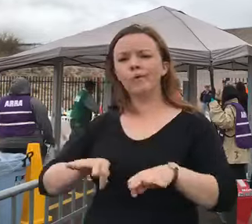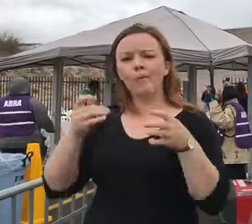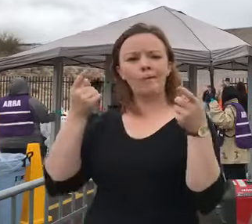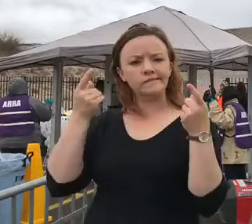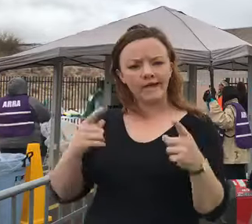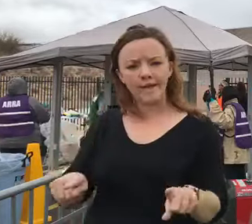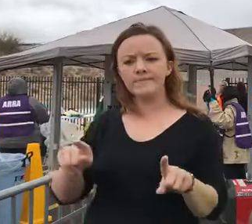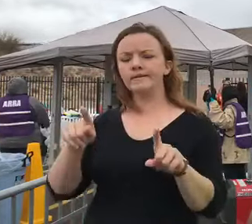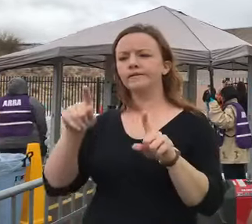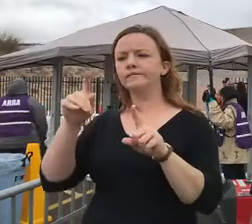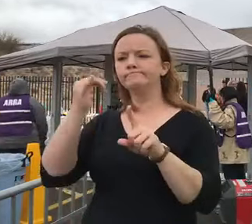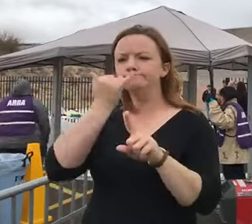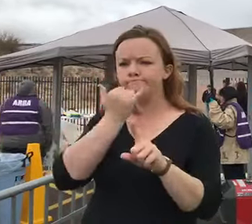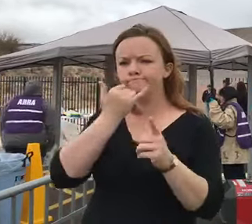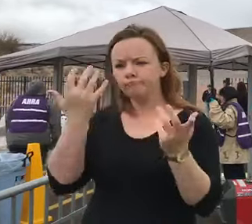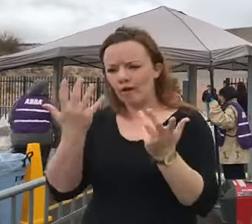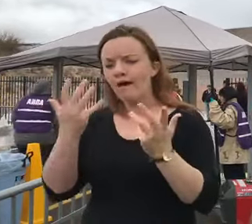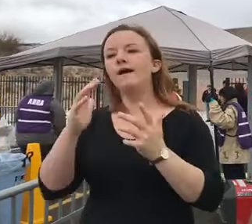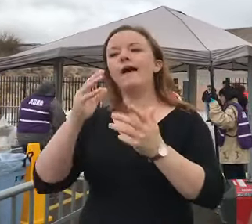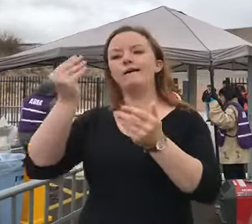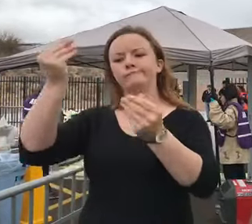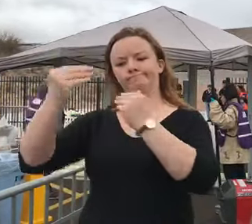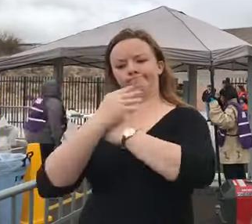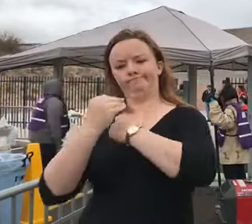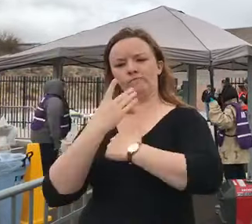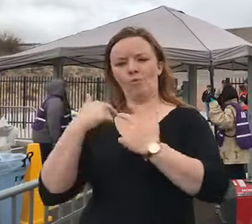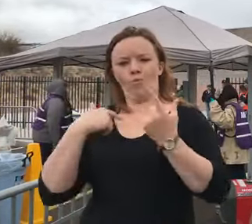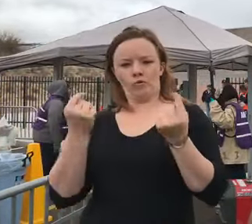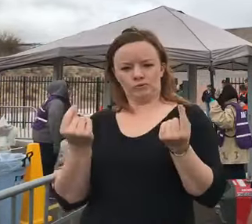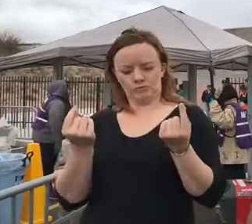what we should do as a result of that and we take a look at that information, And then